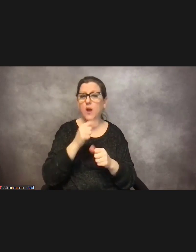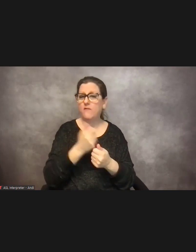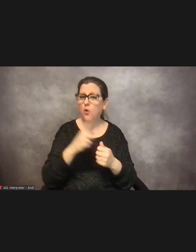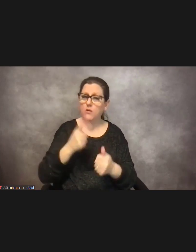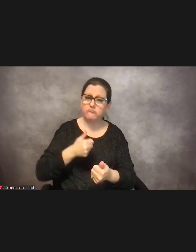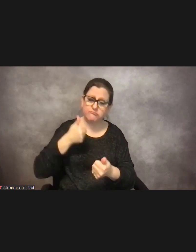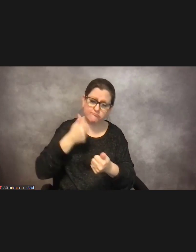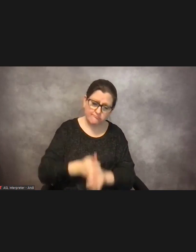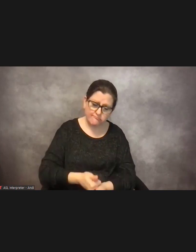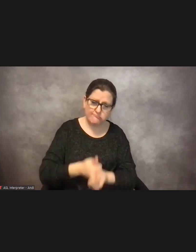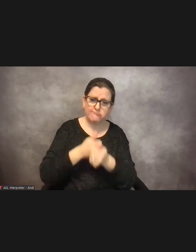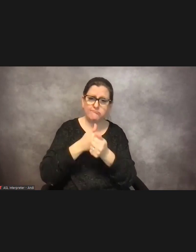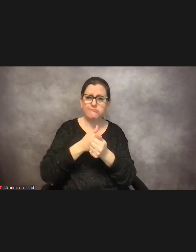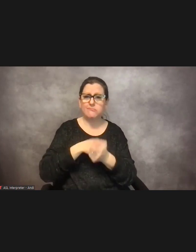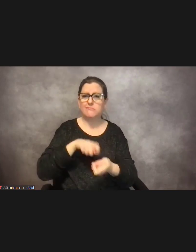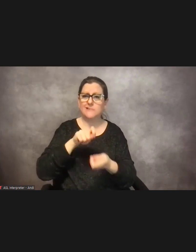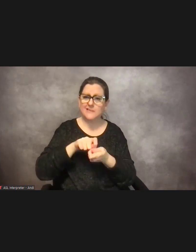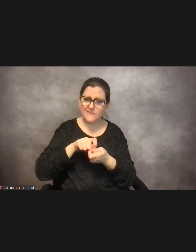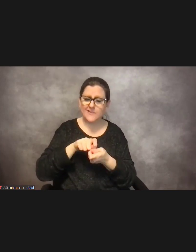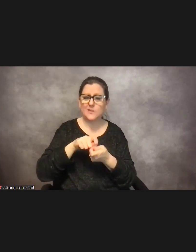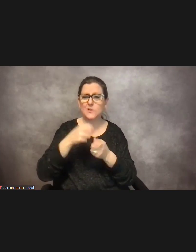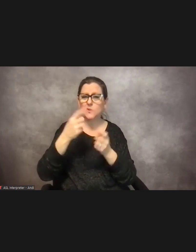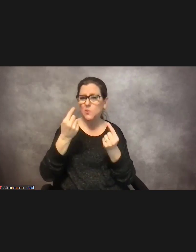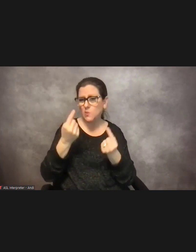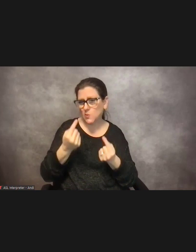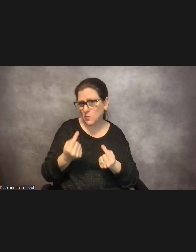make sure all screeners are adhering to the prescribed screening protocol.